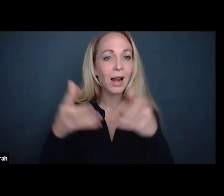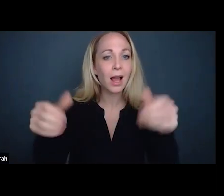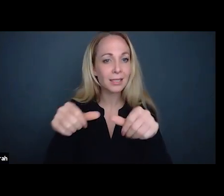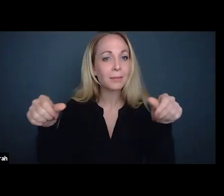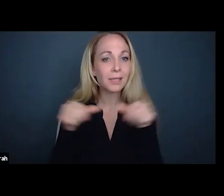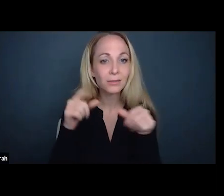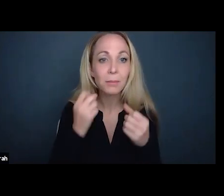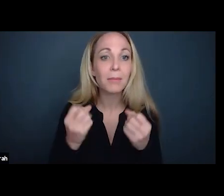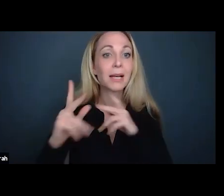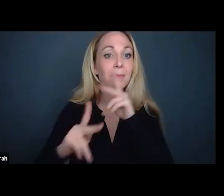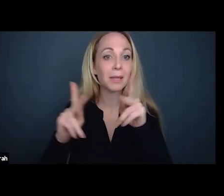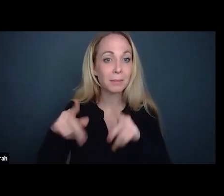for multiple people to use at the same time.